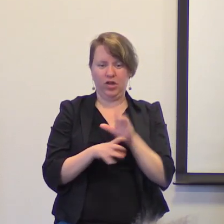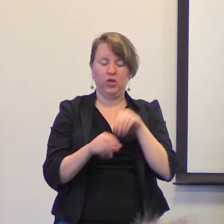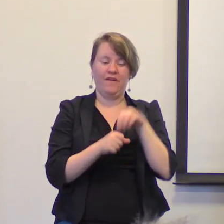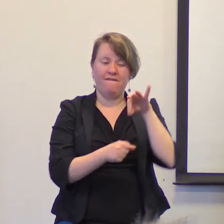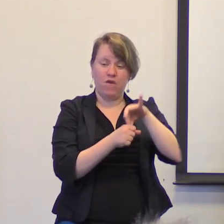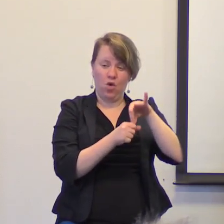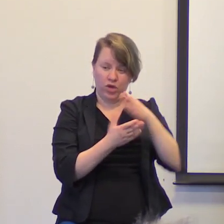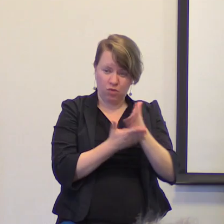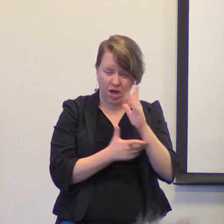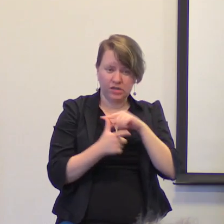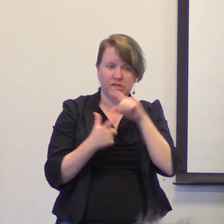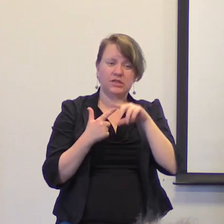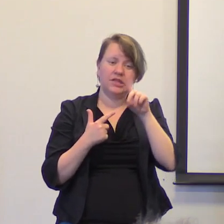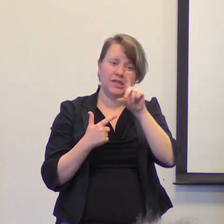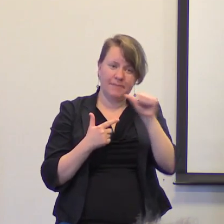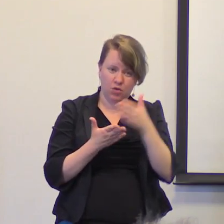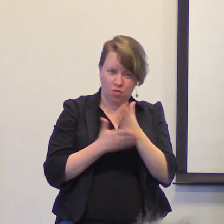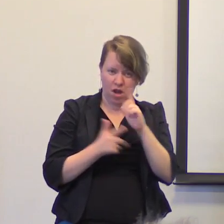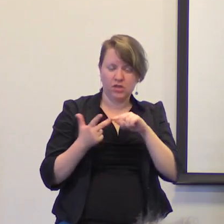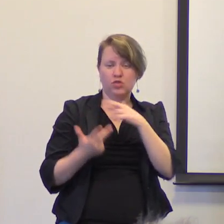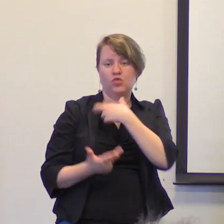rights, disability rights, religion, human rights, etc.